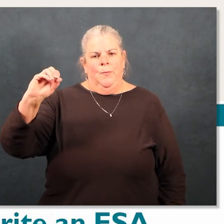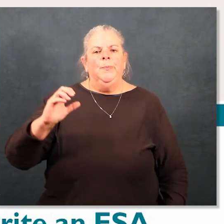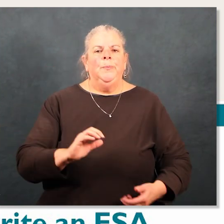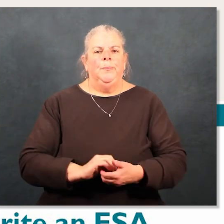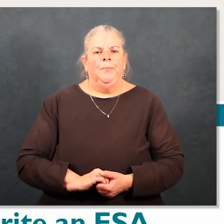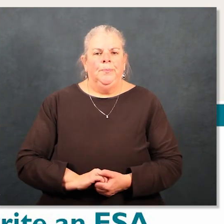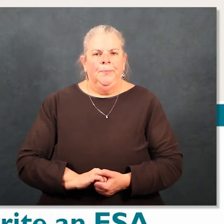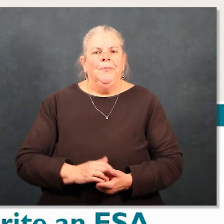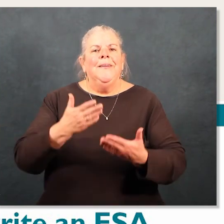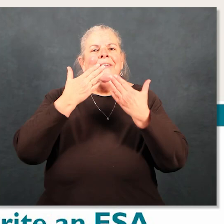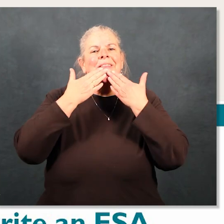Thank you.